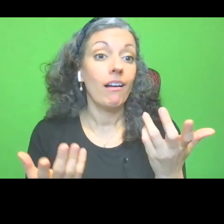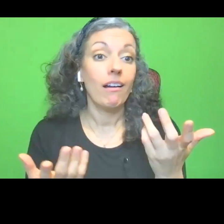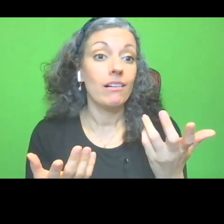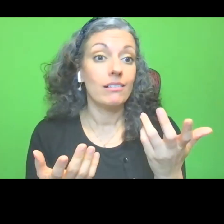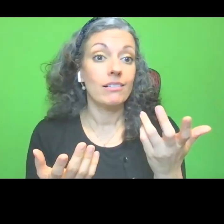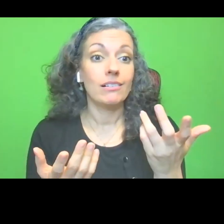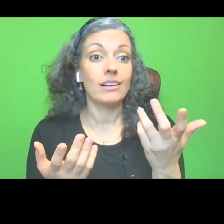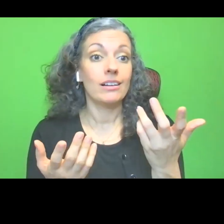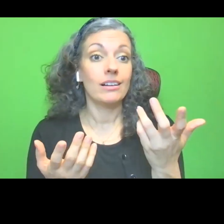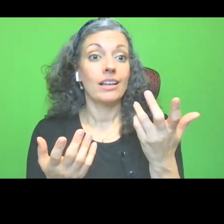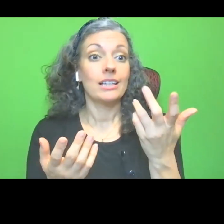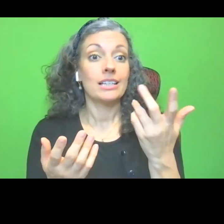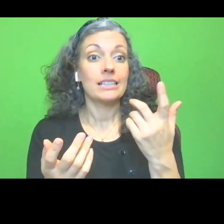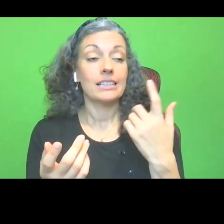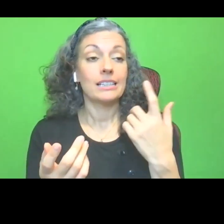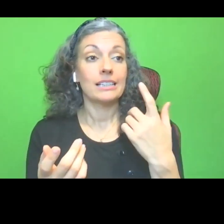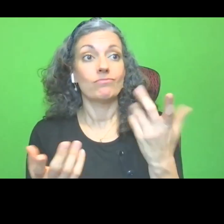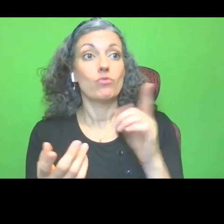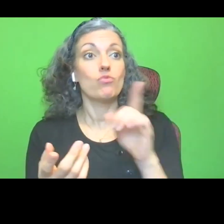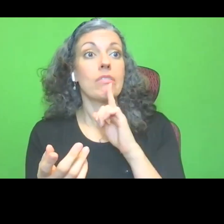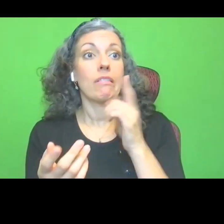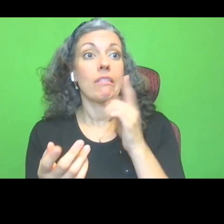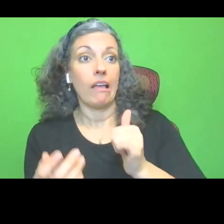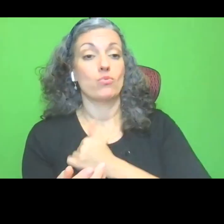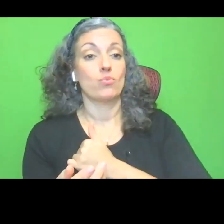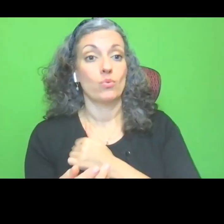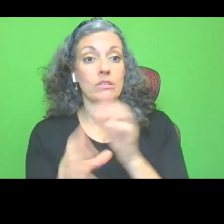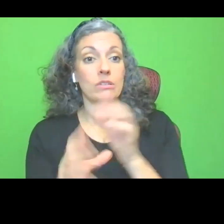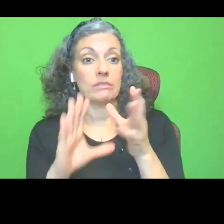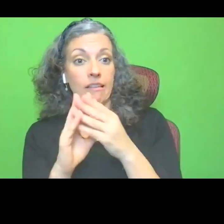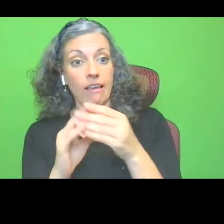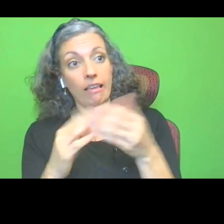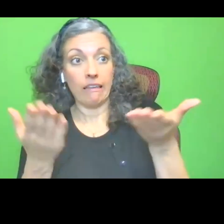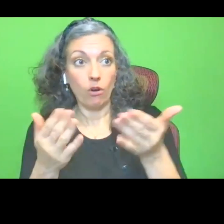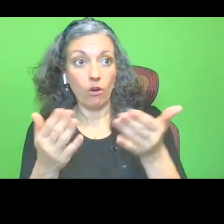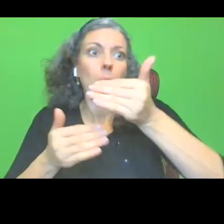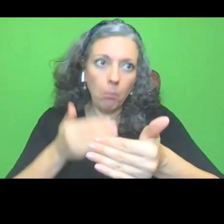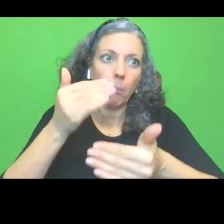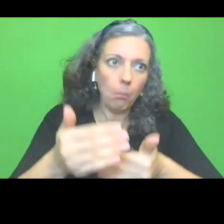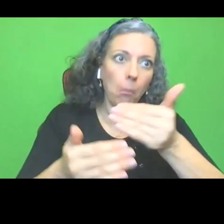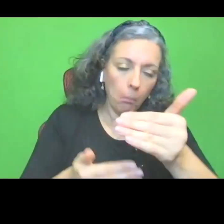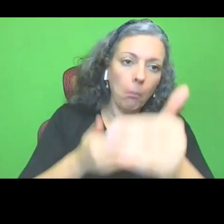At least I wouldn't go so far to say here are the steps. I do think it's a decent learning